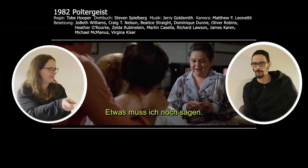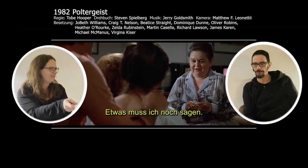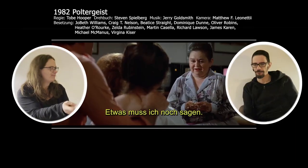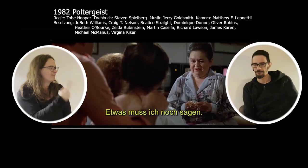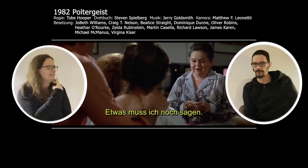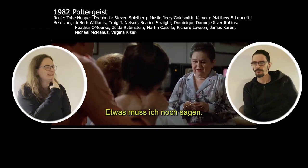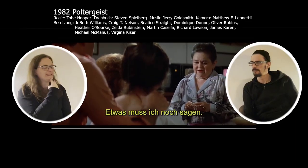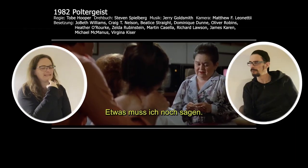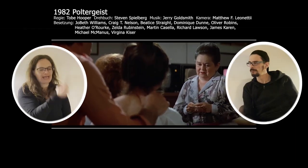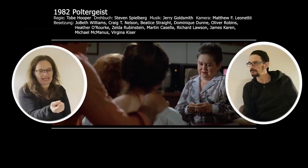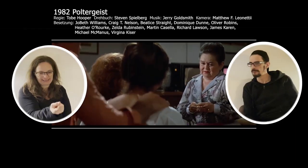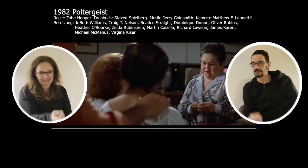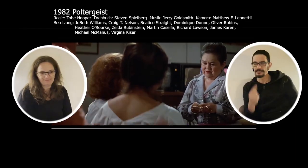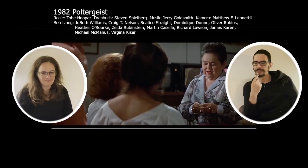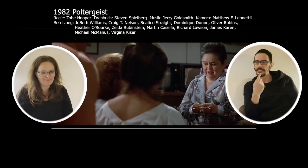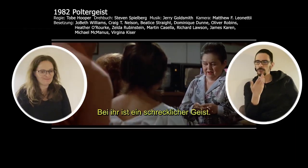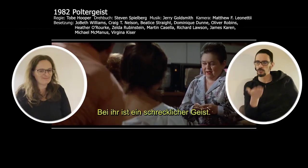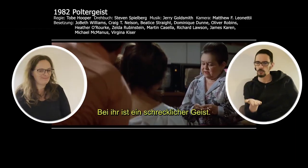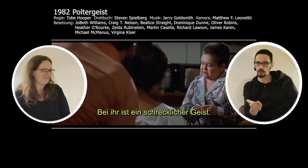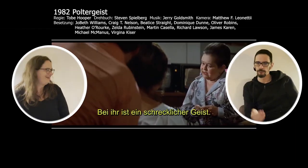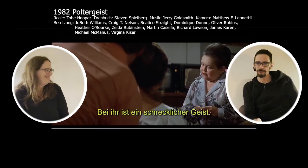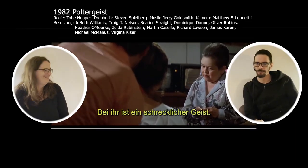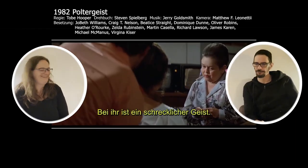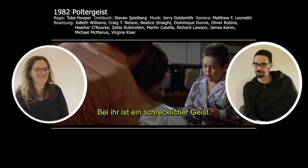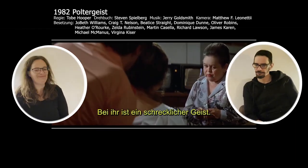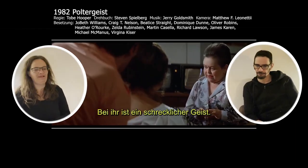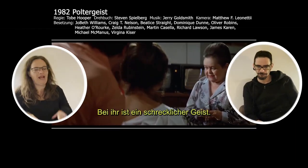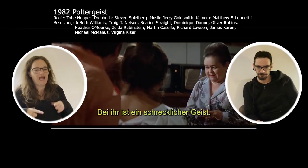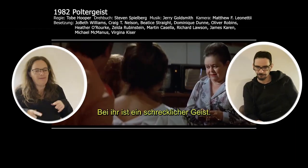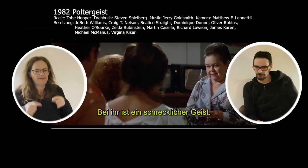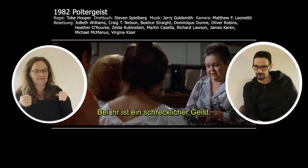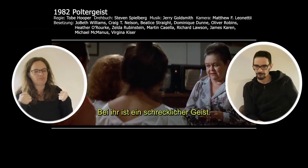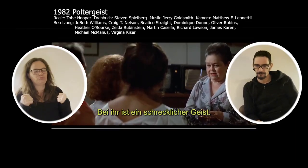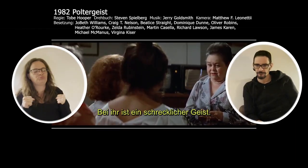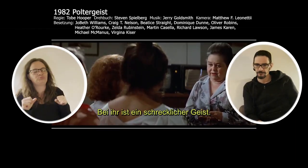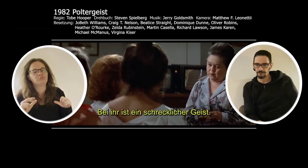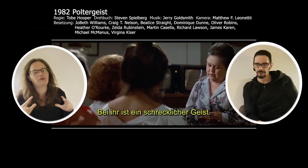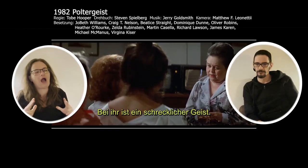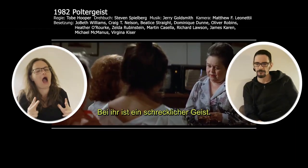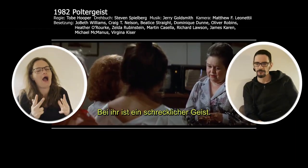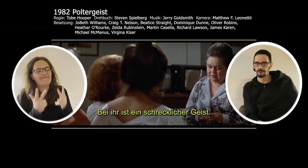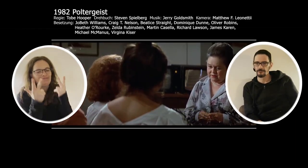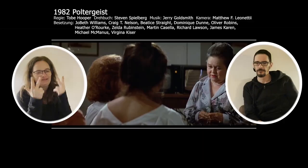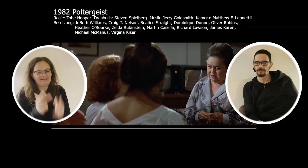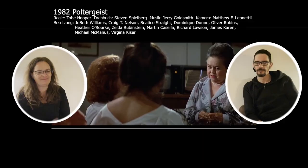That's what she once claimed. The claim is formulated this way. The life force.